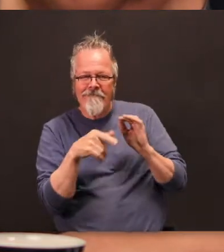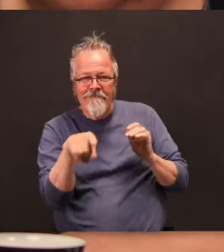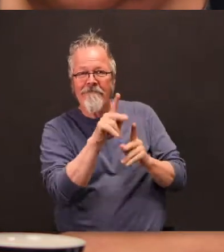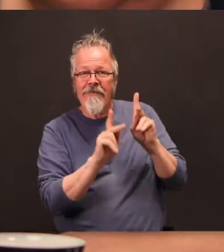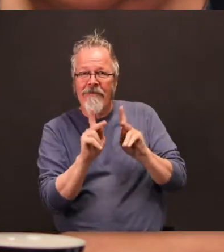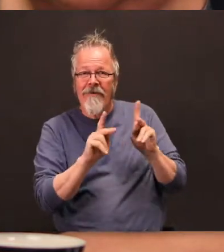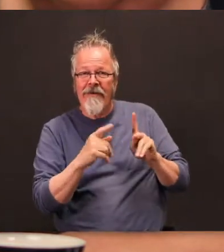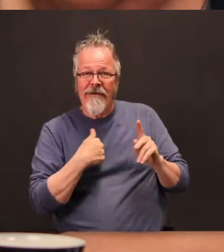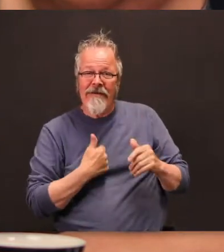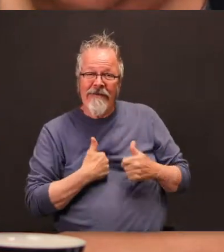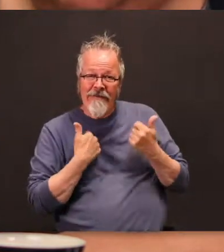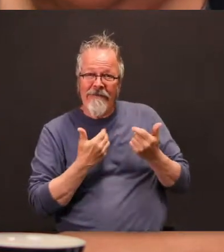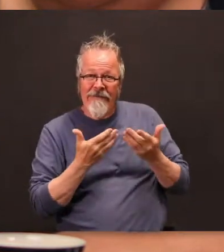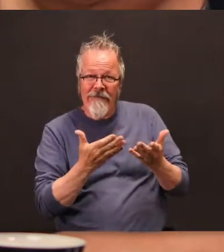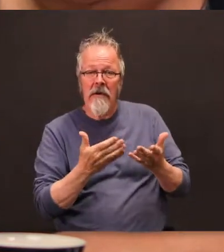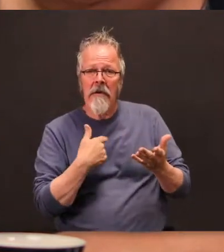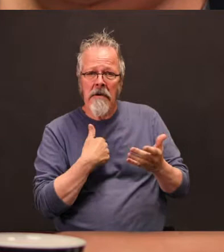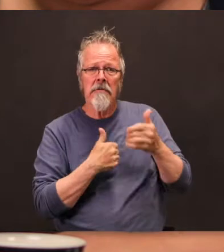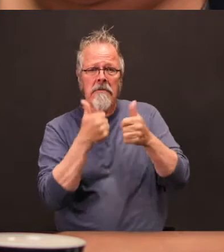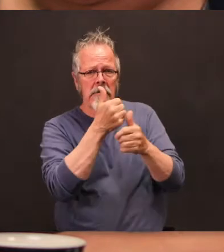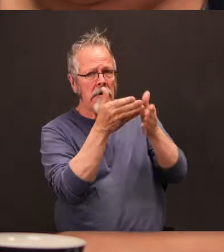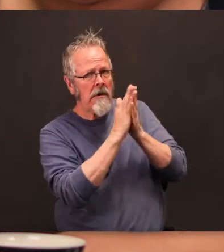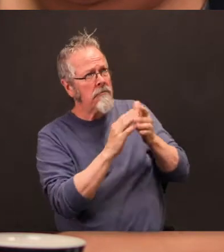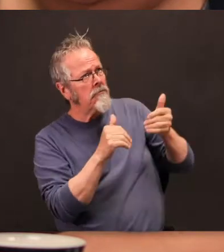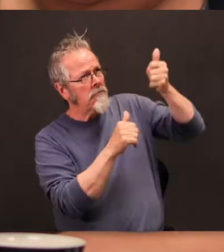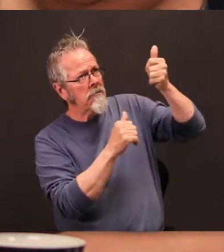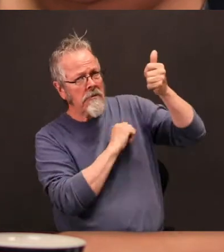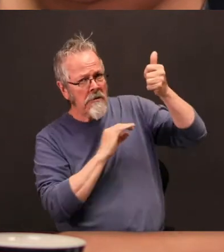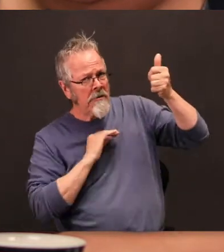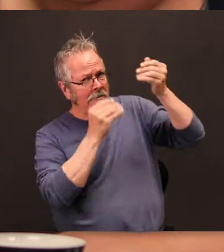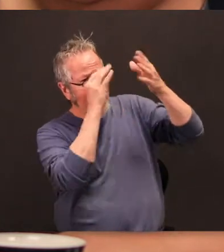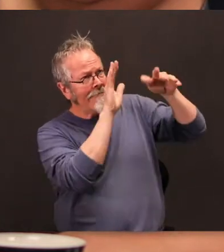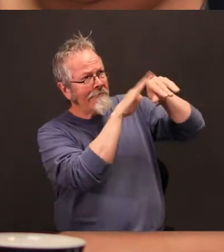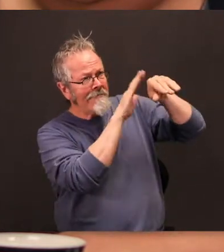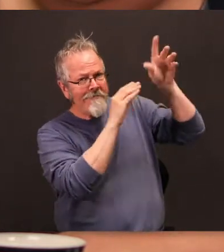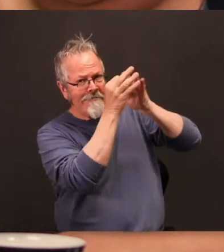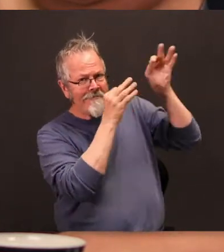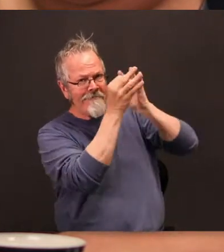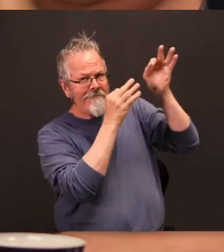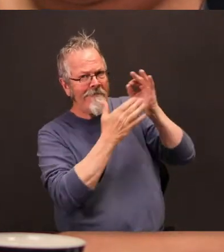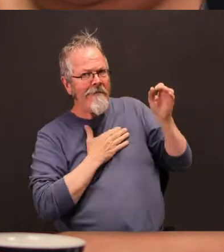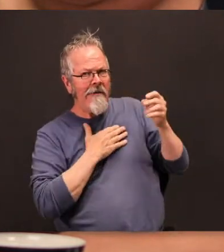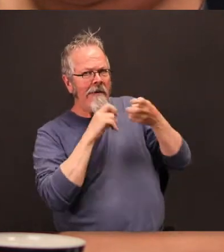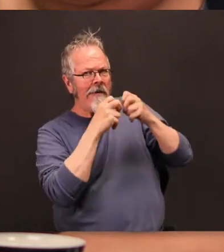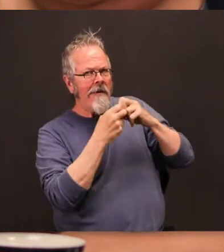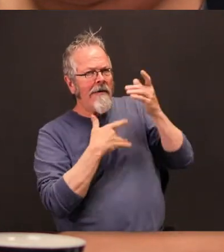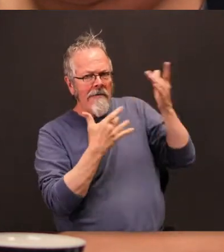that I live with, I go to the staff and I let them know what the situation is going on,